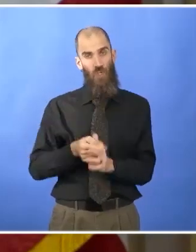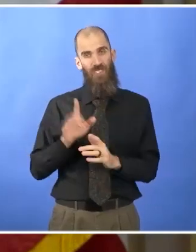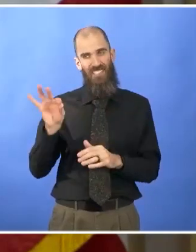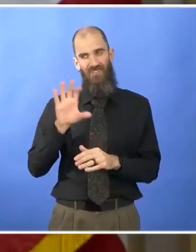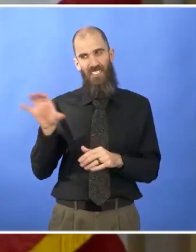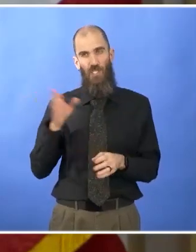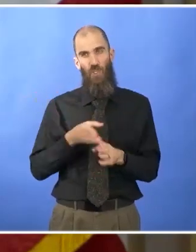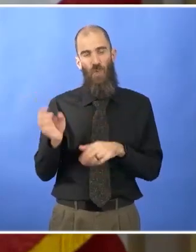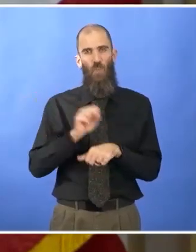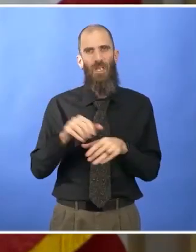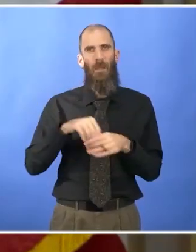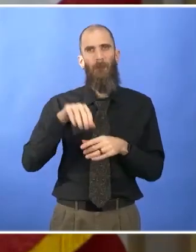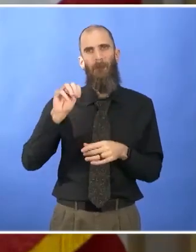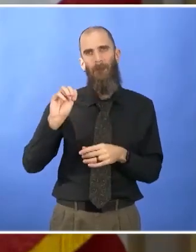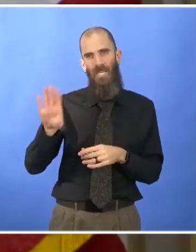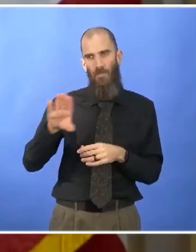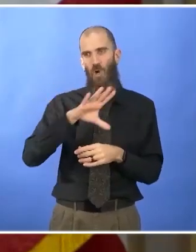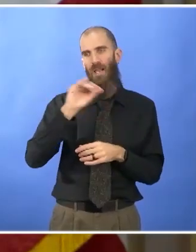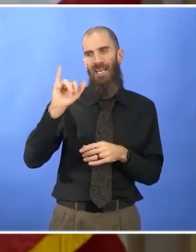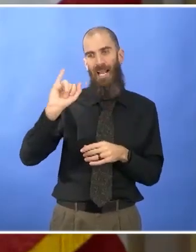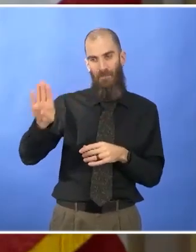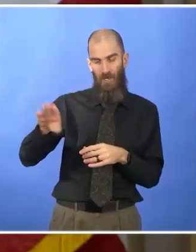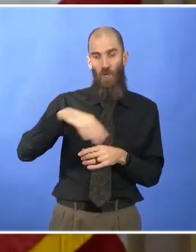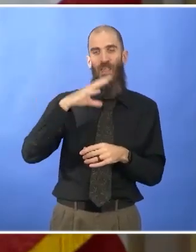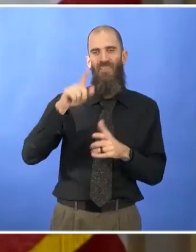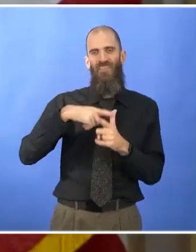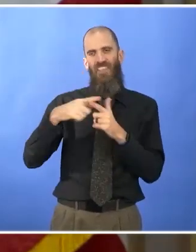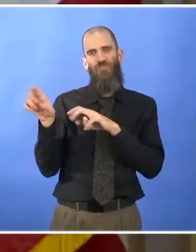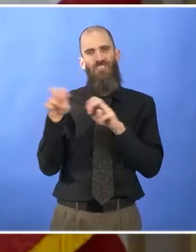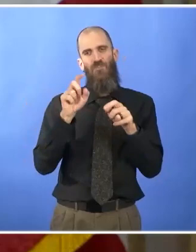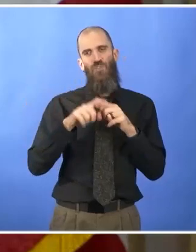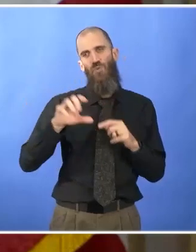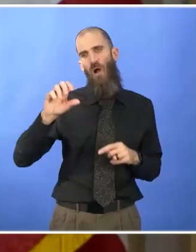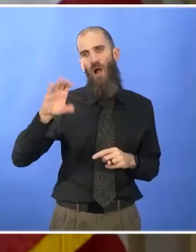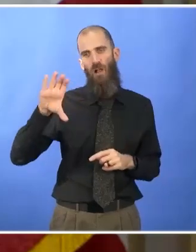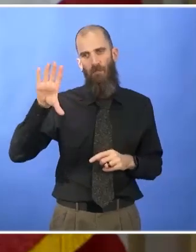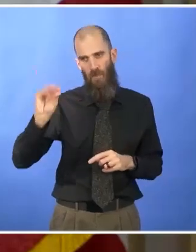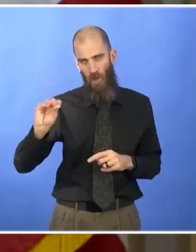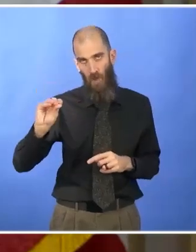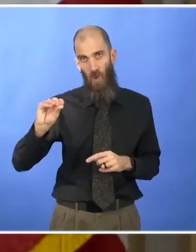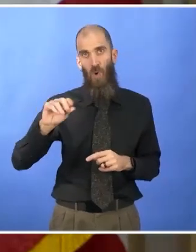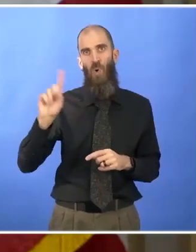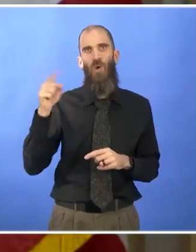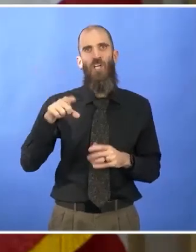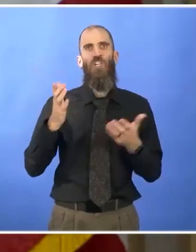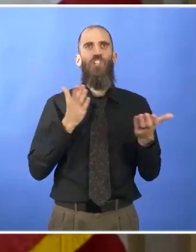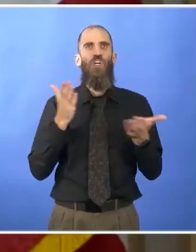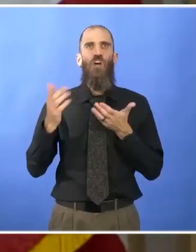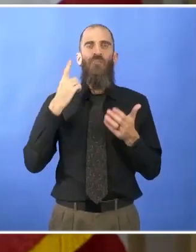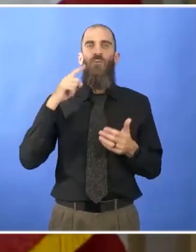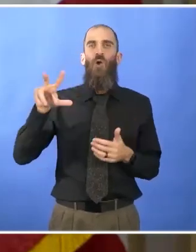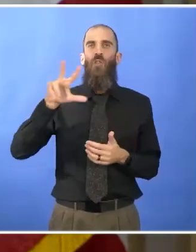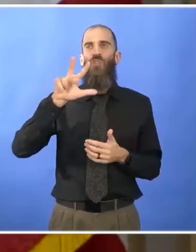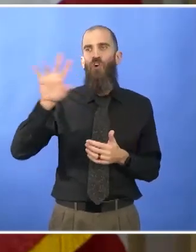HE TRANSFERRED TO THE OFFICE OF CAN OCCASIONS BUSINESS OPPORTUNITIES, WHERE HE SERVED FOR 34 YEARS. WE ARE GRATEFUL FOR YOUR SERVICE.